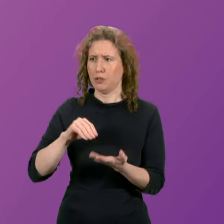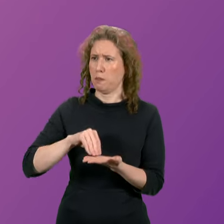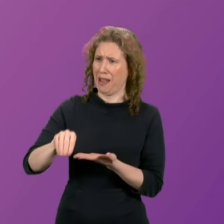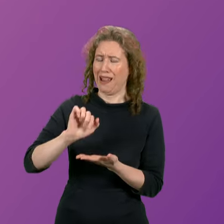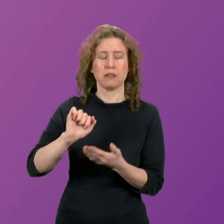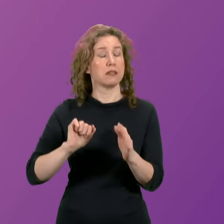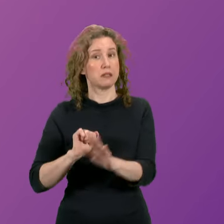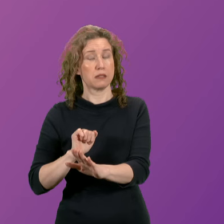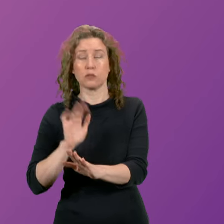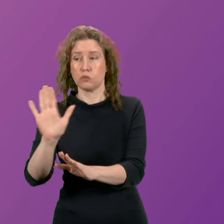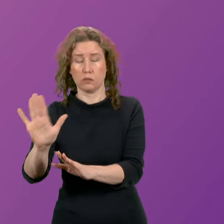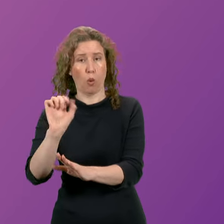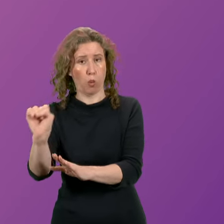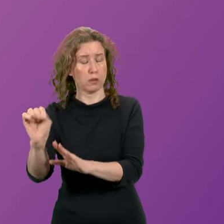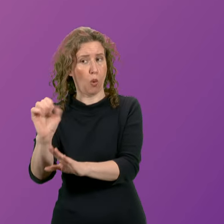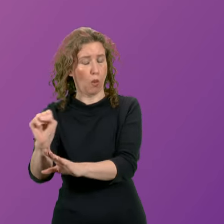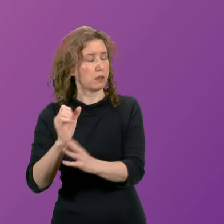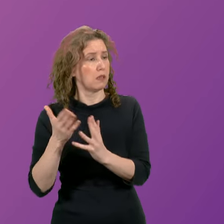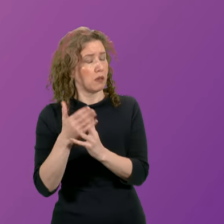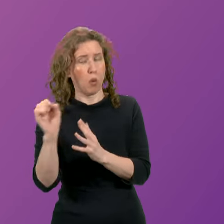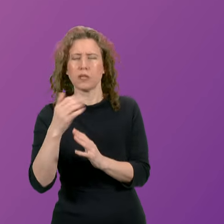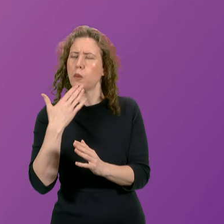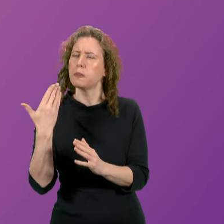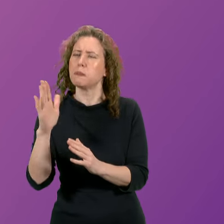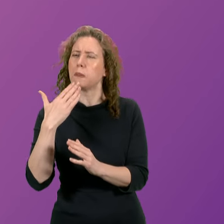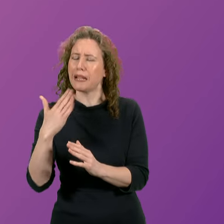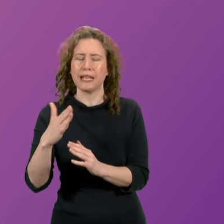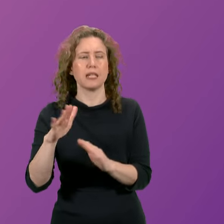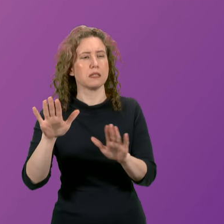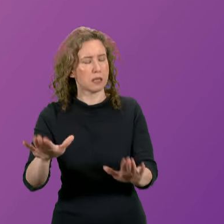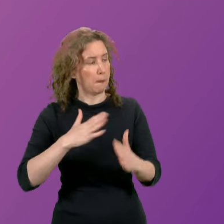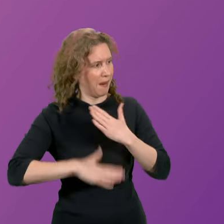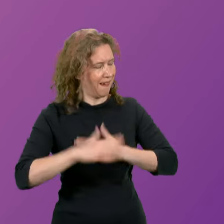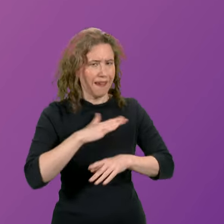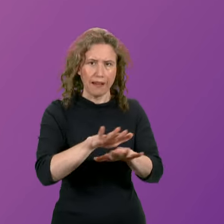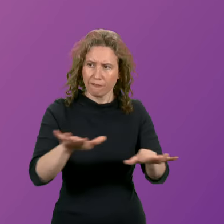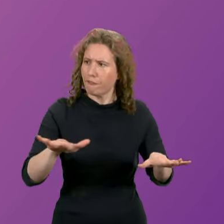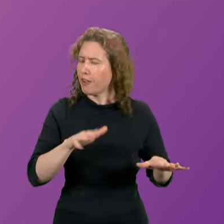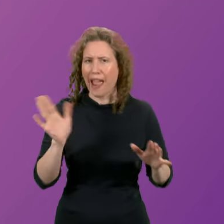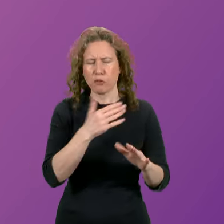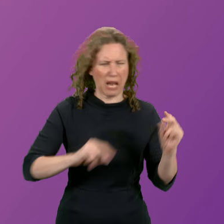I would be grateful if we could conduct ourselves in a courteous and respectful